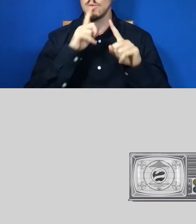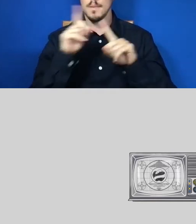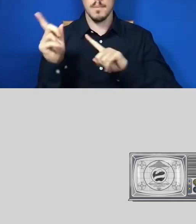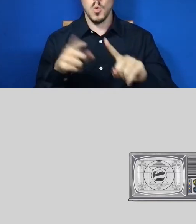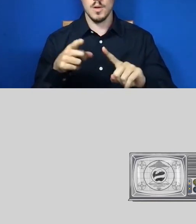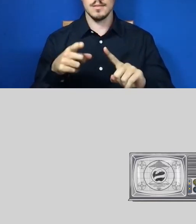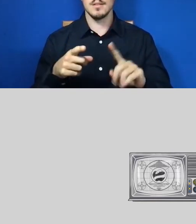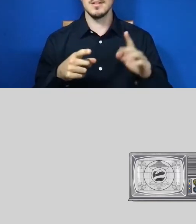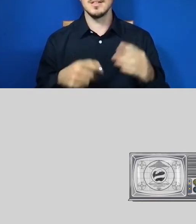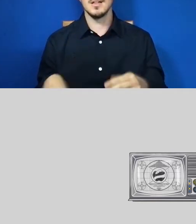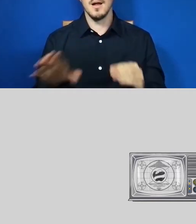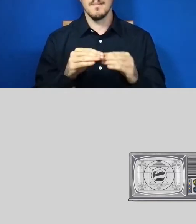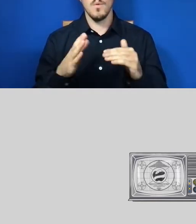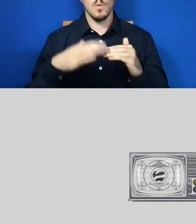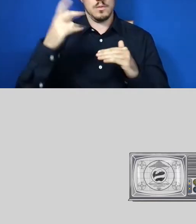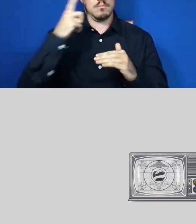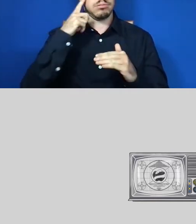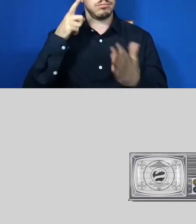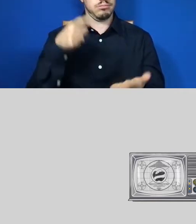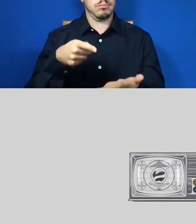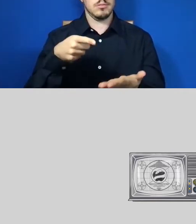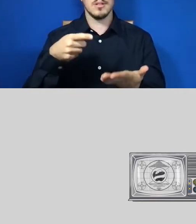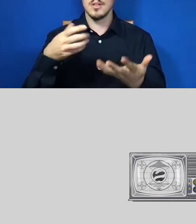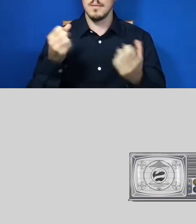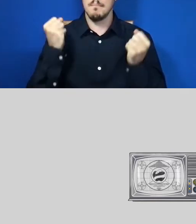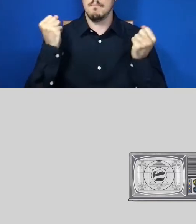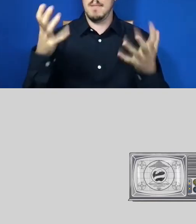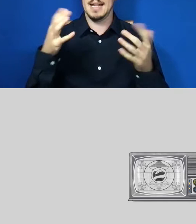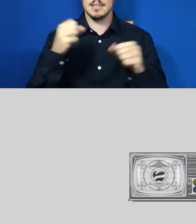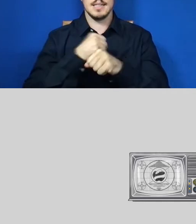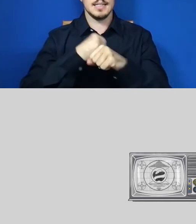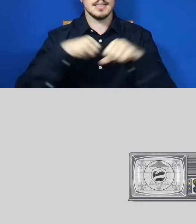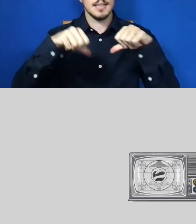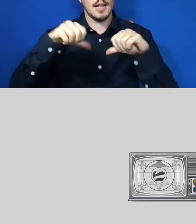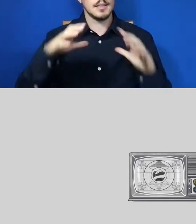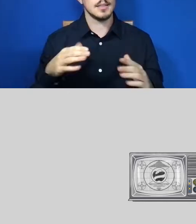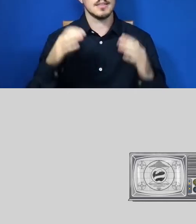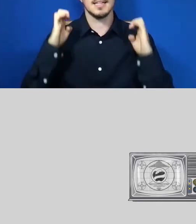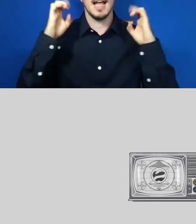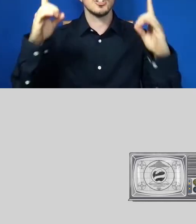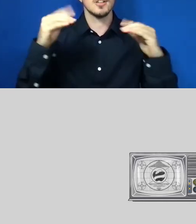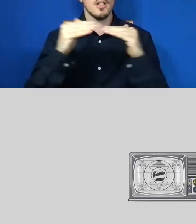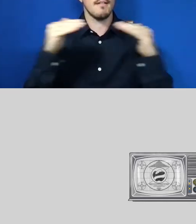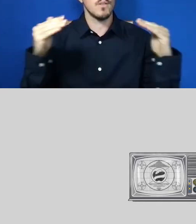Out of more than 2,675 data scientists, let's take a look at their education level.